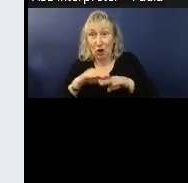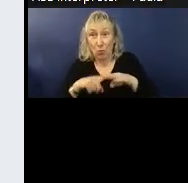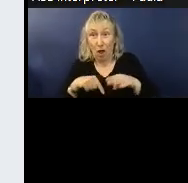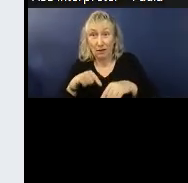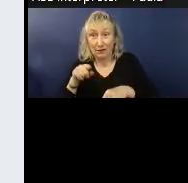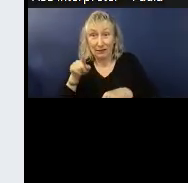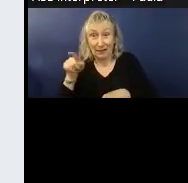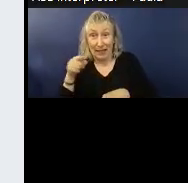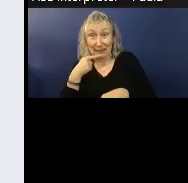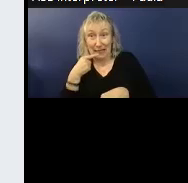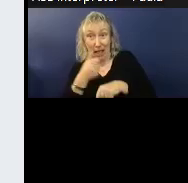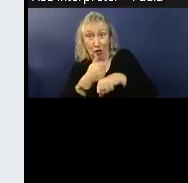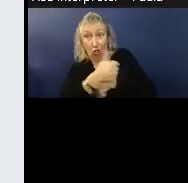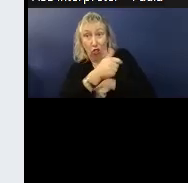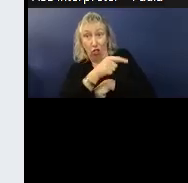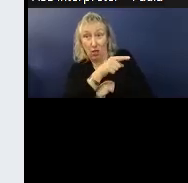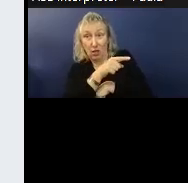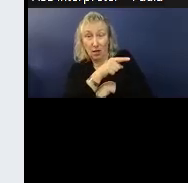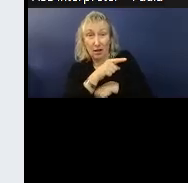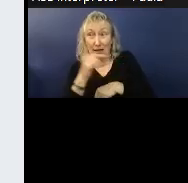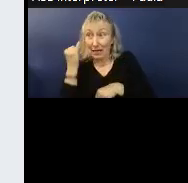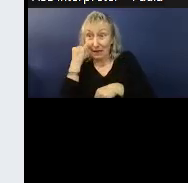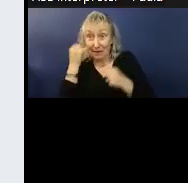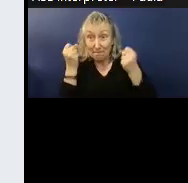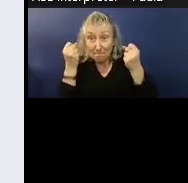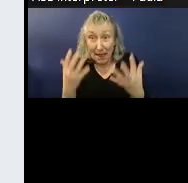have multiple alleged victims that.